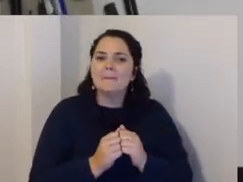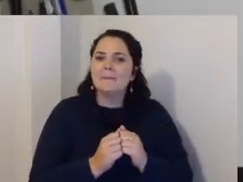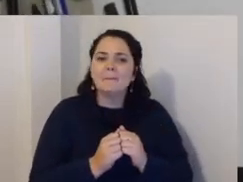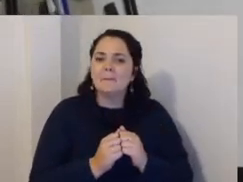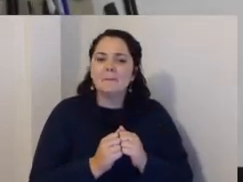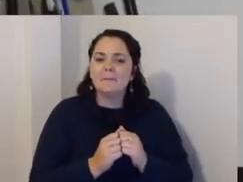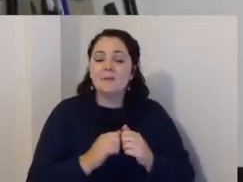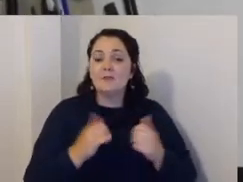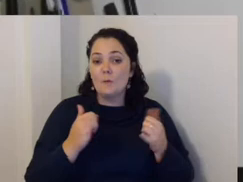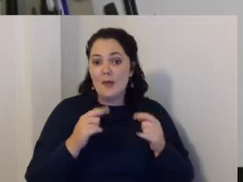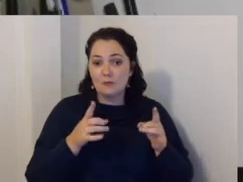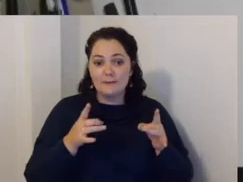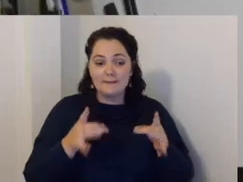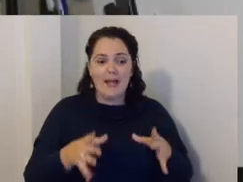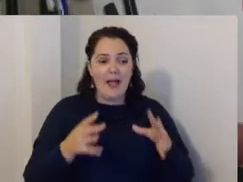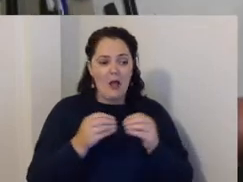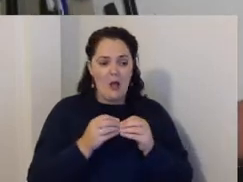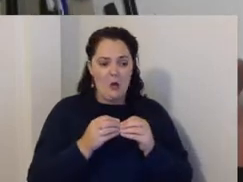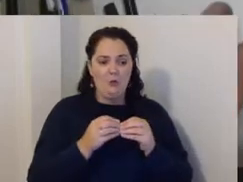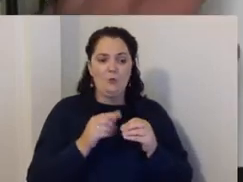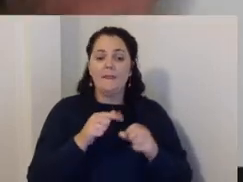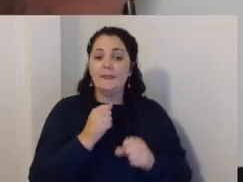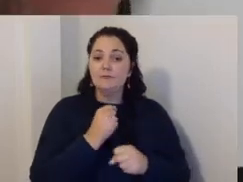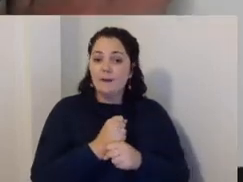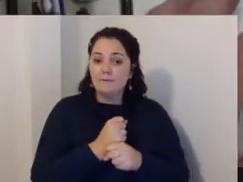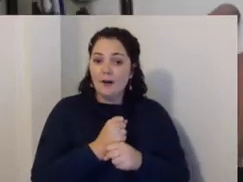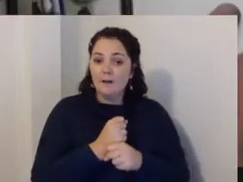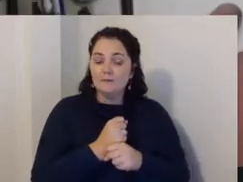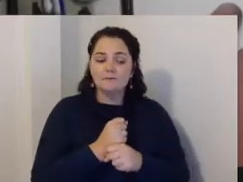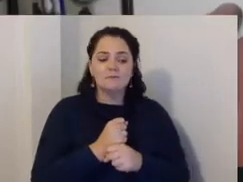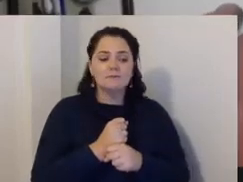am, you're just starting off with your hard pencil now again what's important about this when you